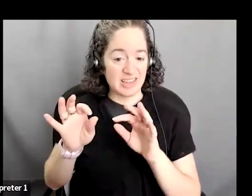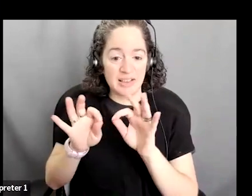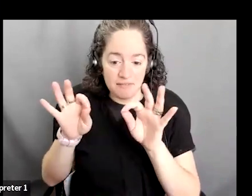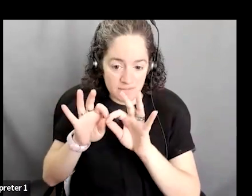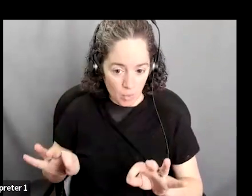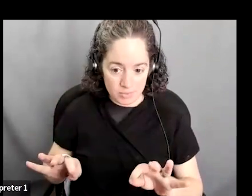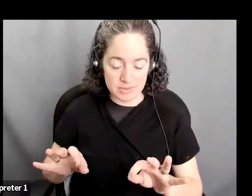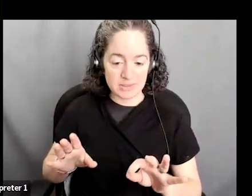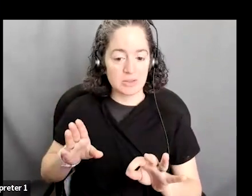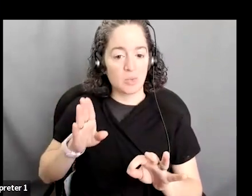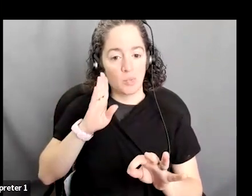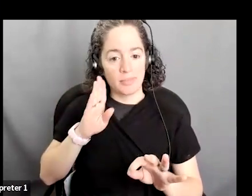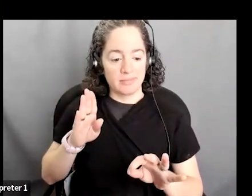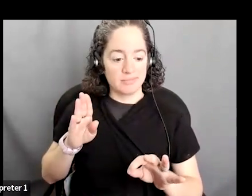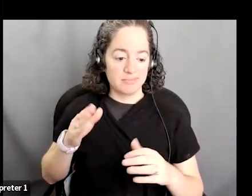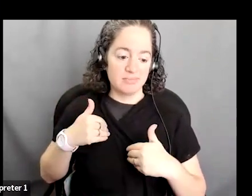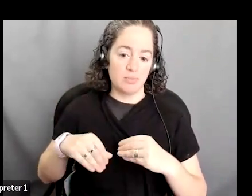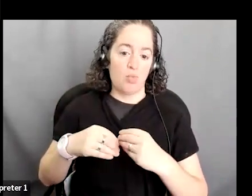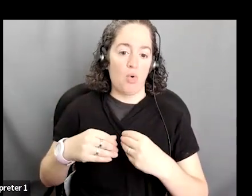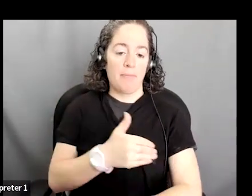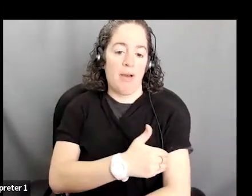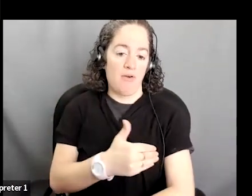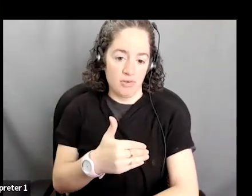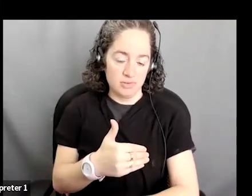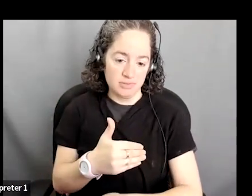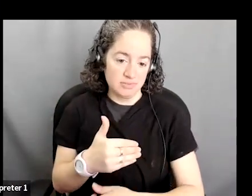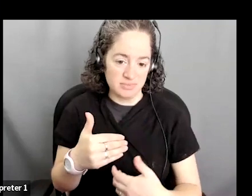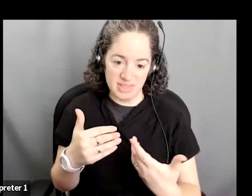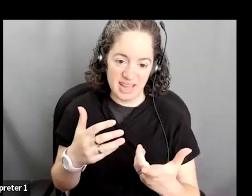they're going to give you a lot more and I know a lot of them, the ones you've talked about also, we--